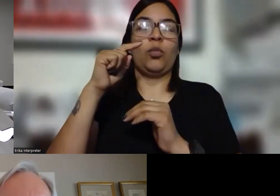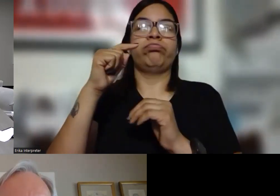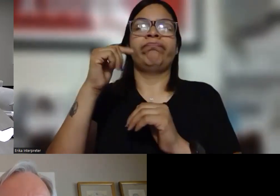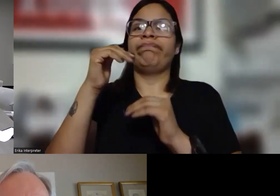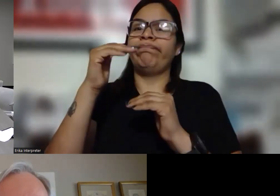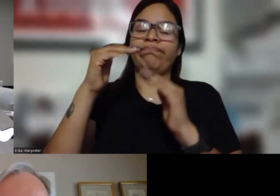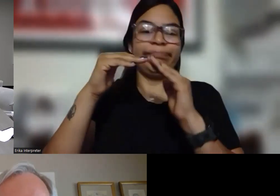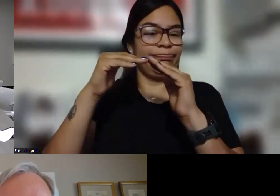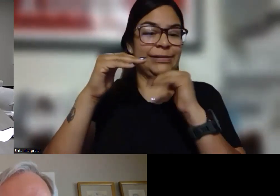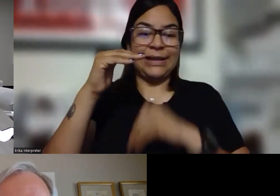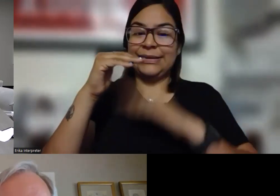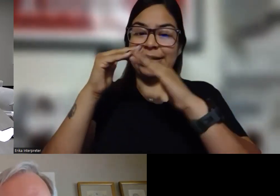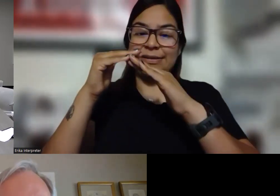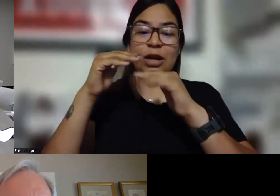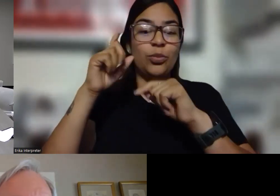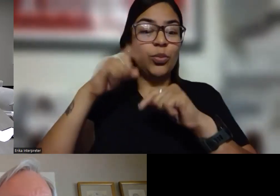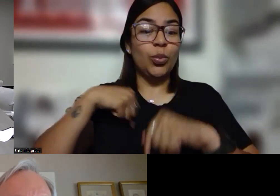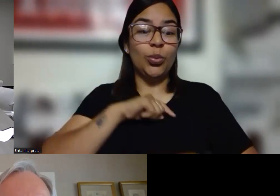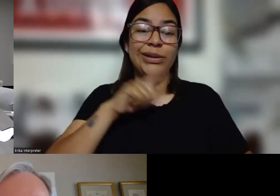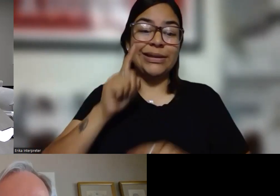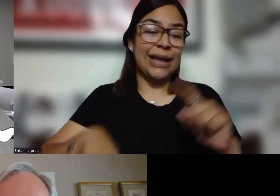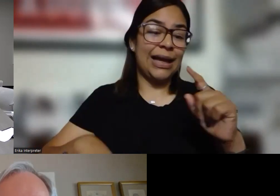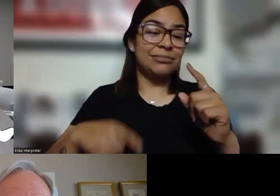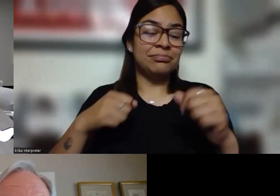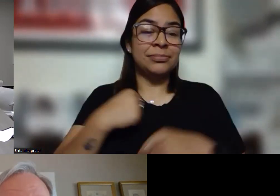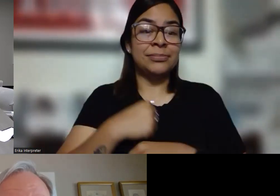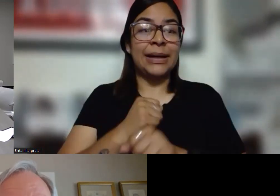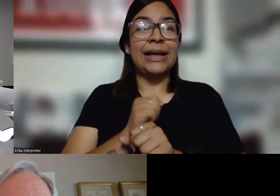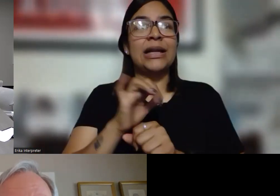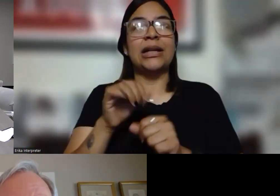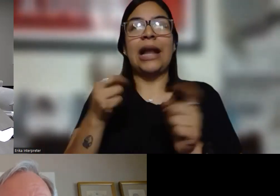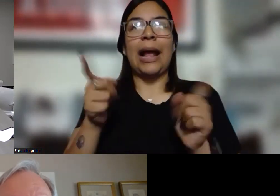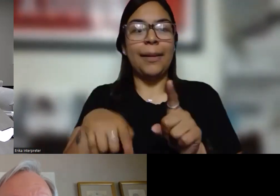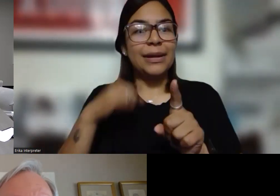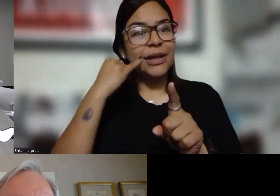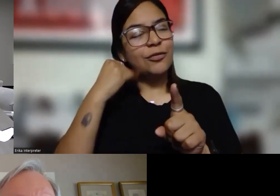really you know make this all happen unless we do something about that funding level so we'll